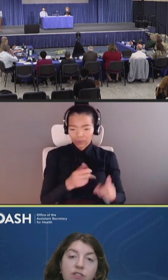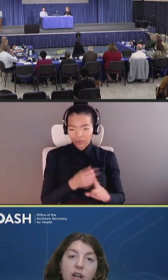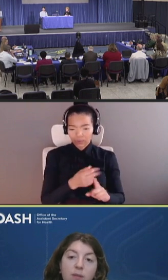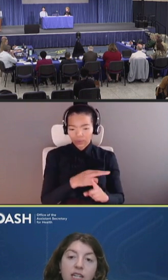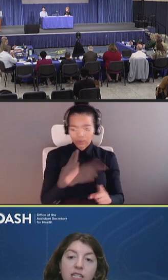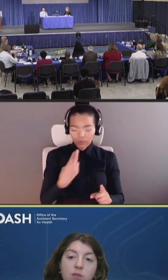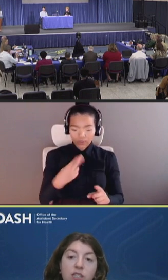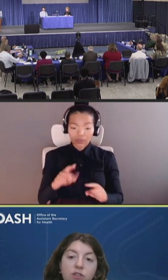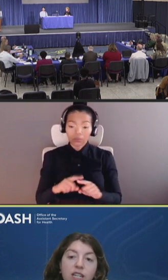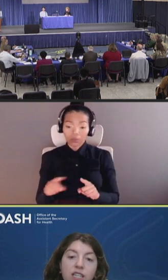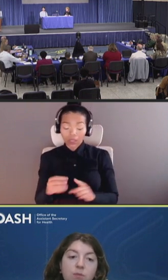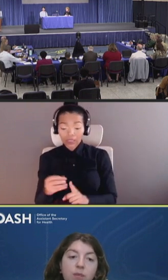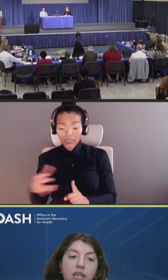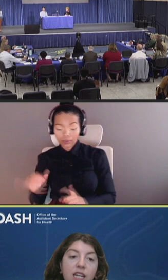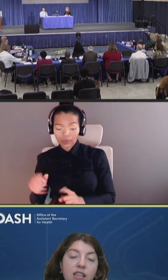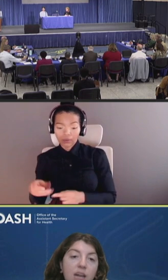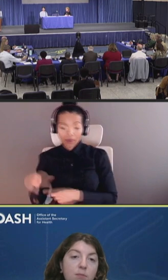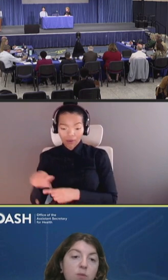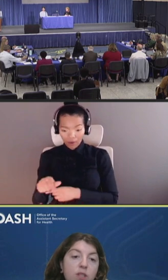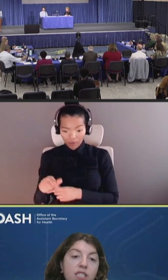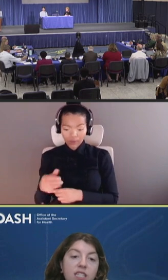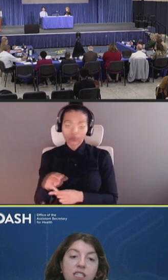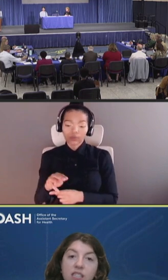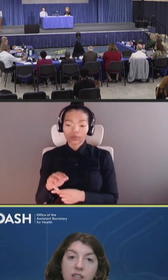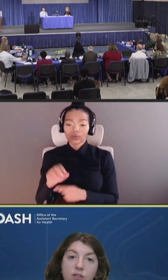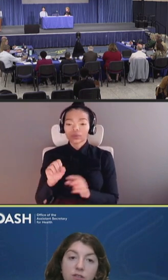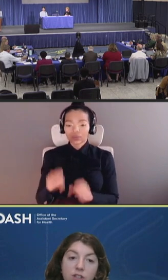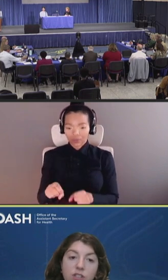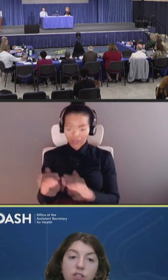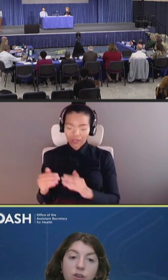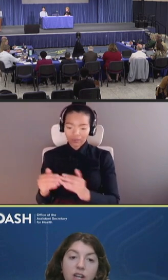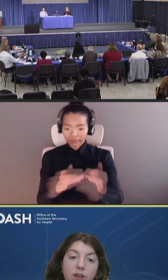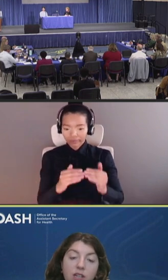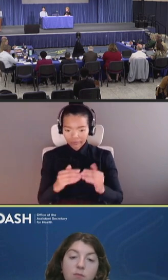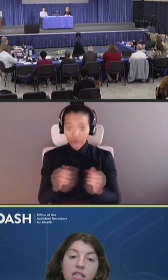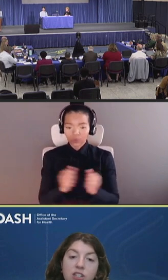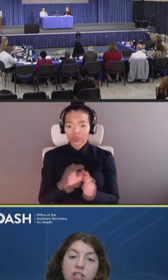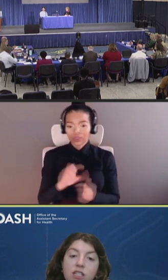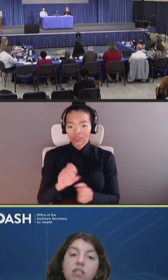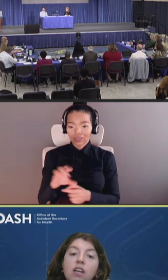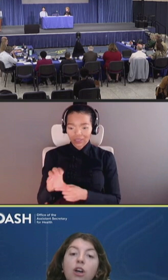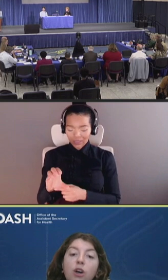for hepatitis B screening to be in alignment with CDC universal screening recommendations